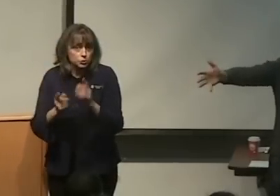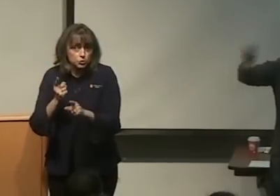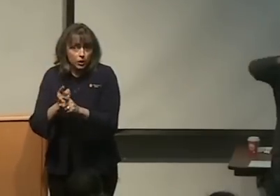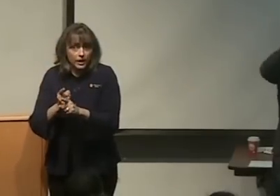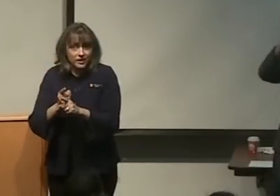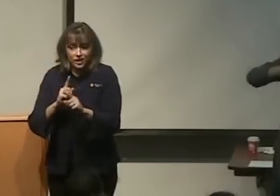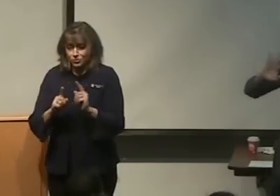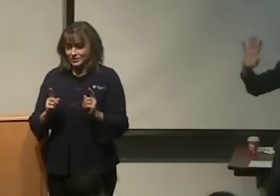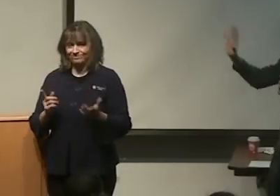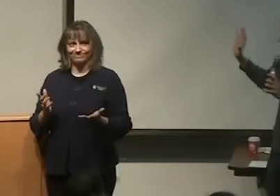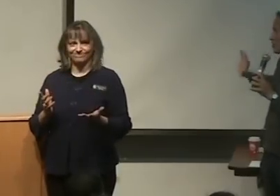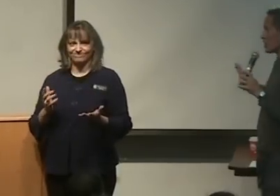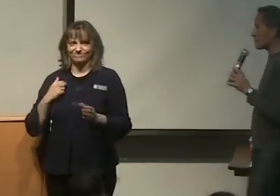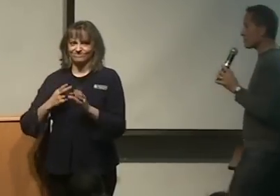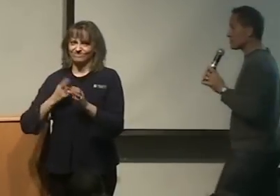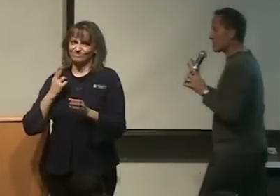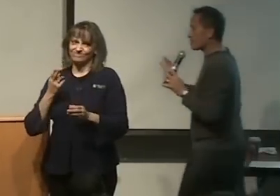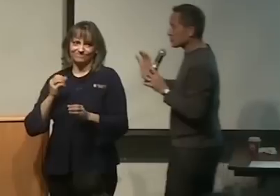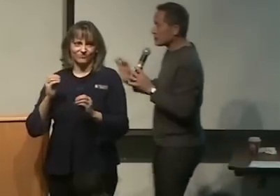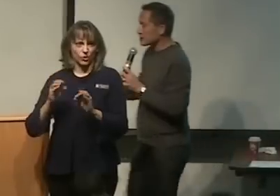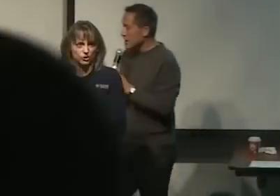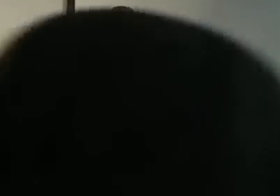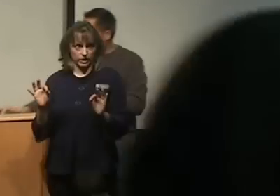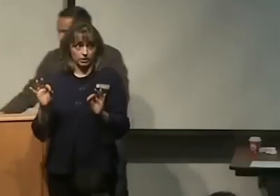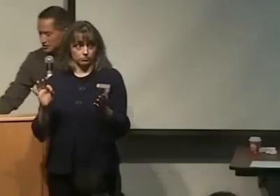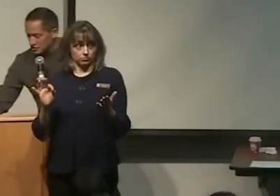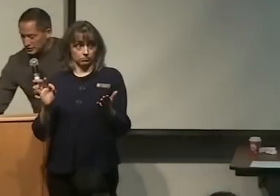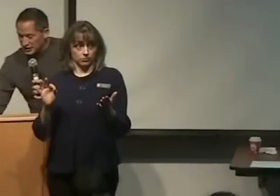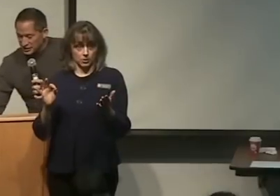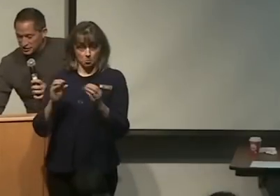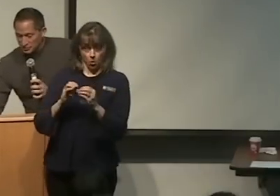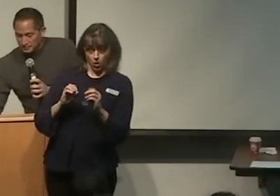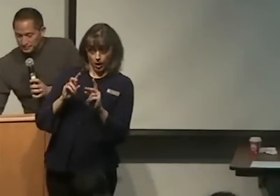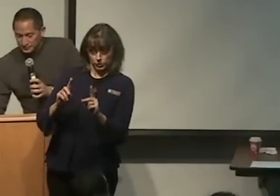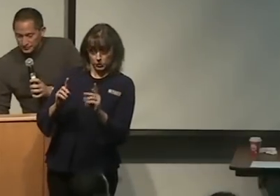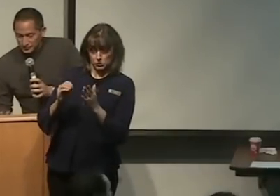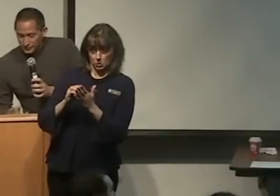And so there are lots of other options and opportunities, but that is certainly an issue.